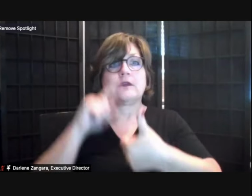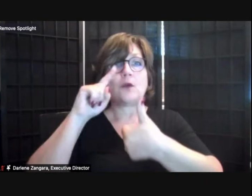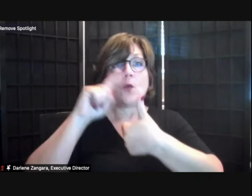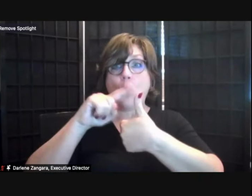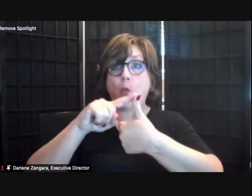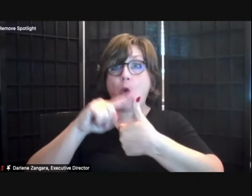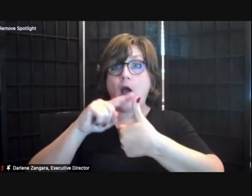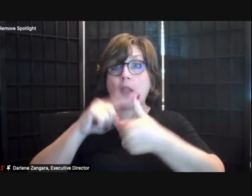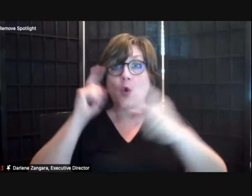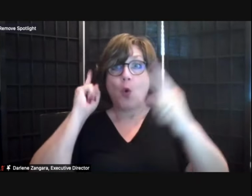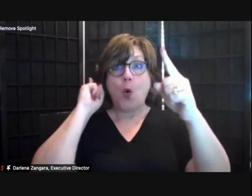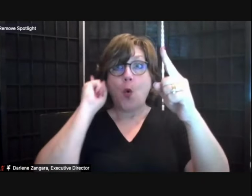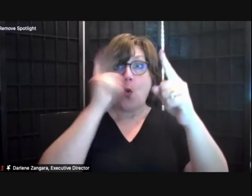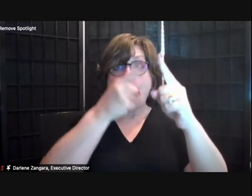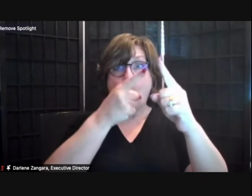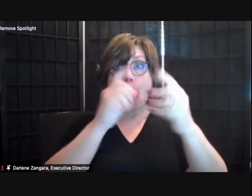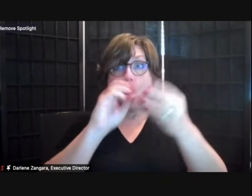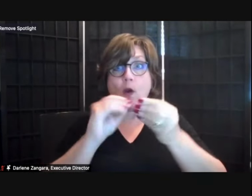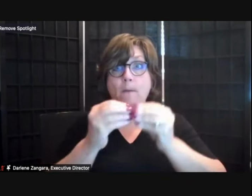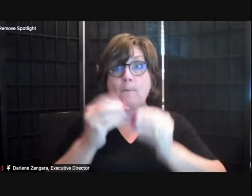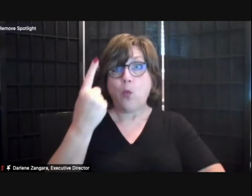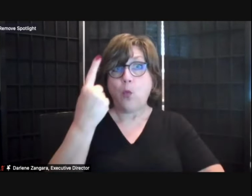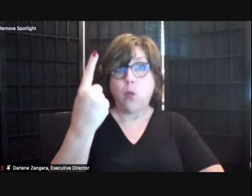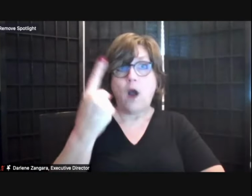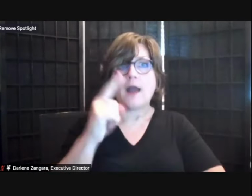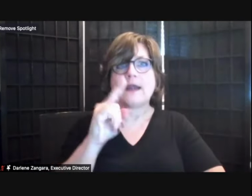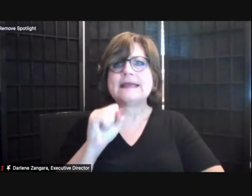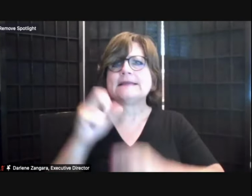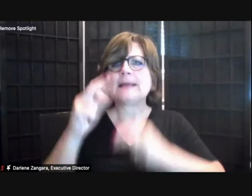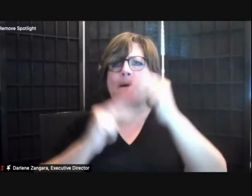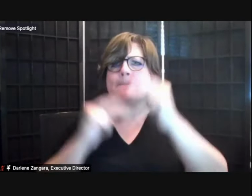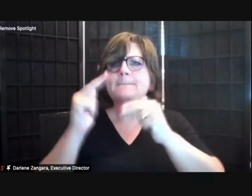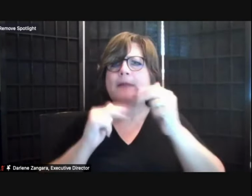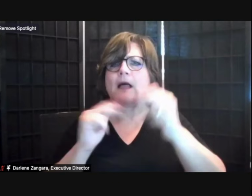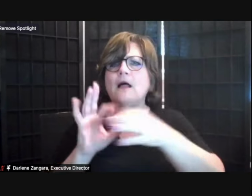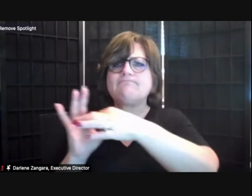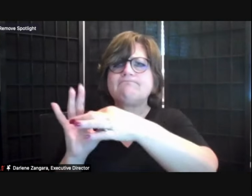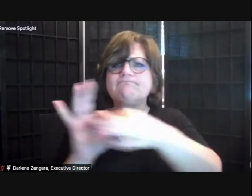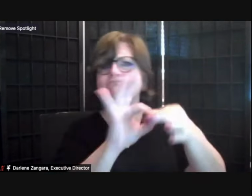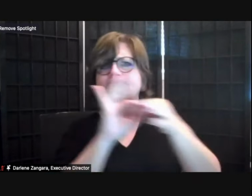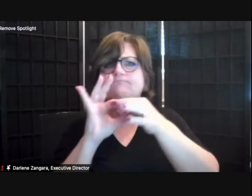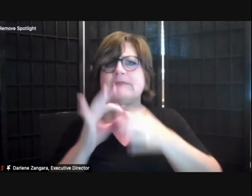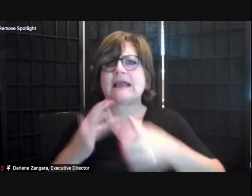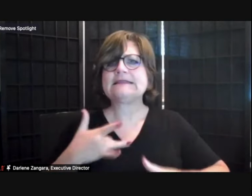Goal #1: Build a collective sense of community